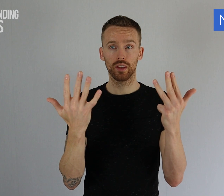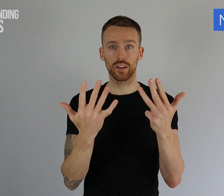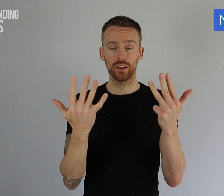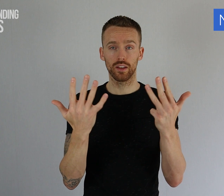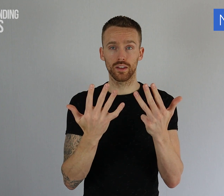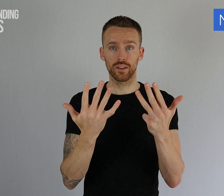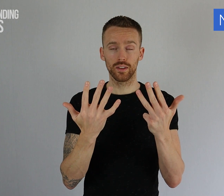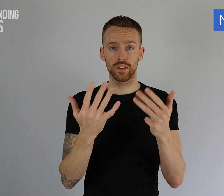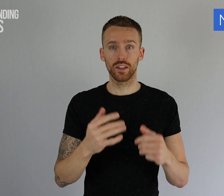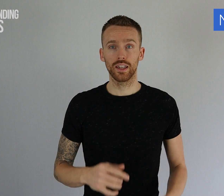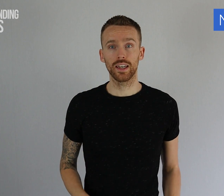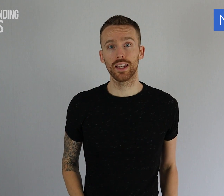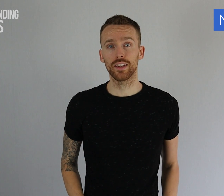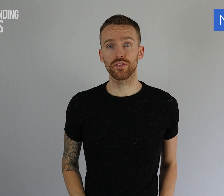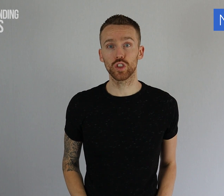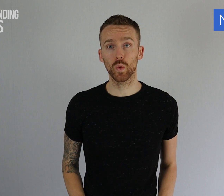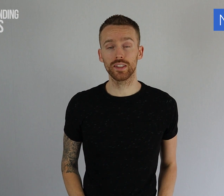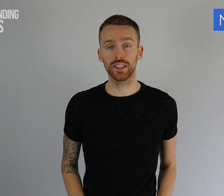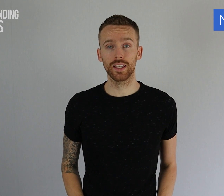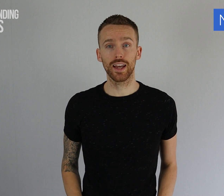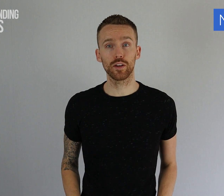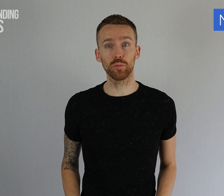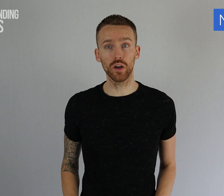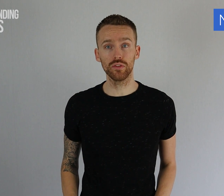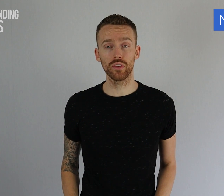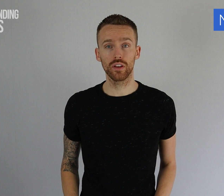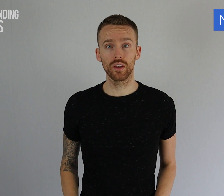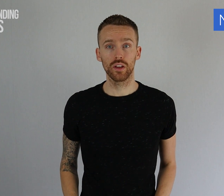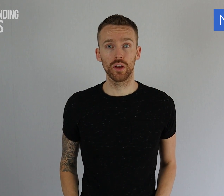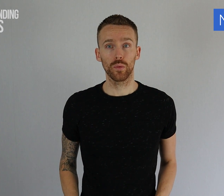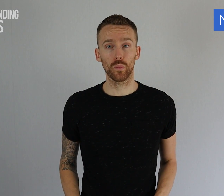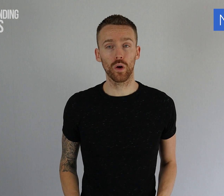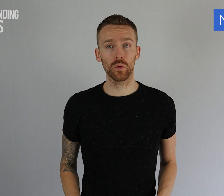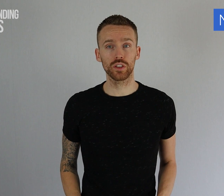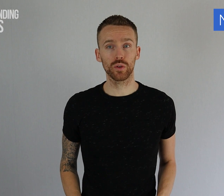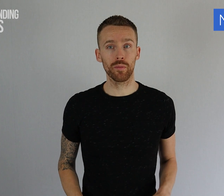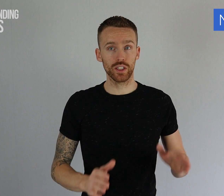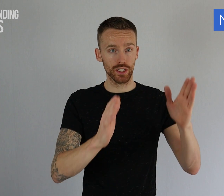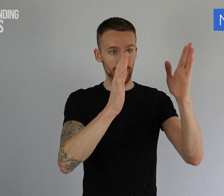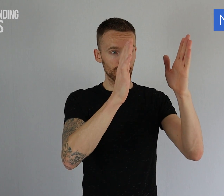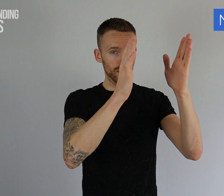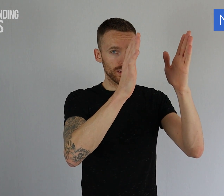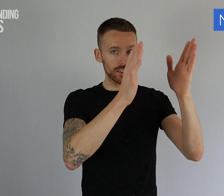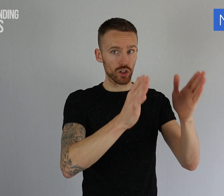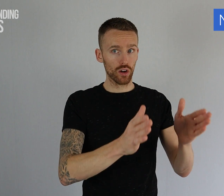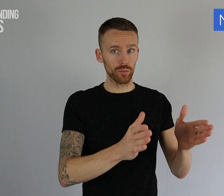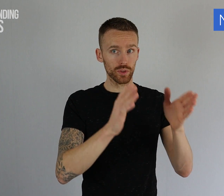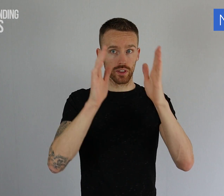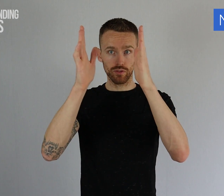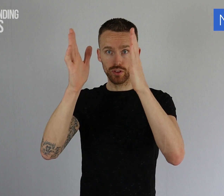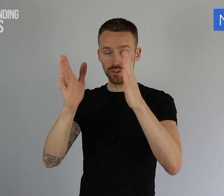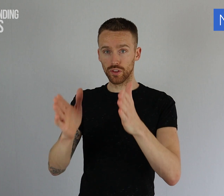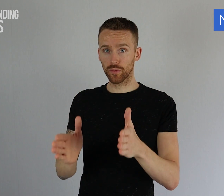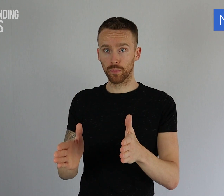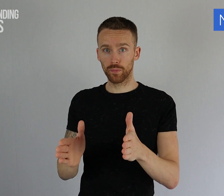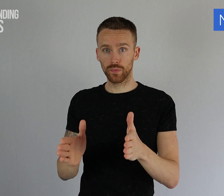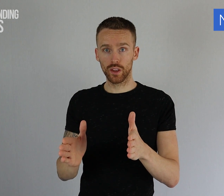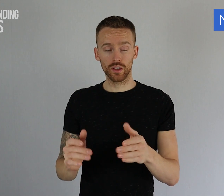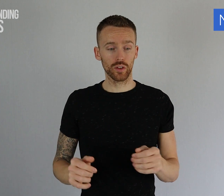number itself. For 20 and above, what I want you to imagine is columns in front of you.